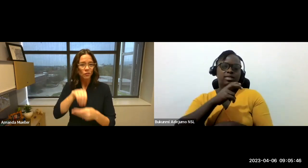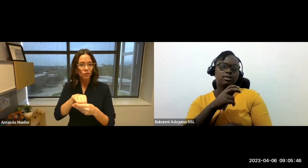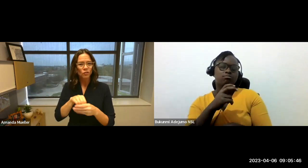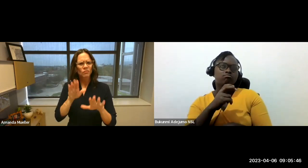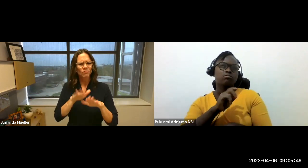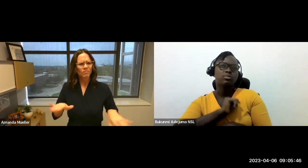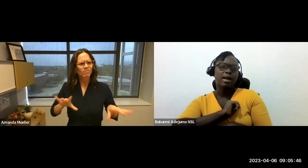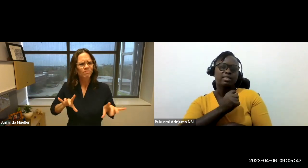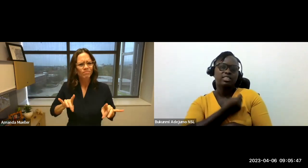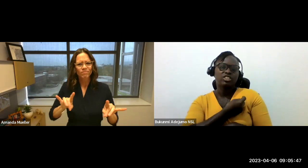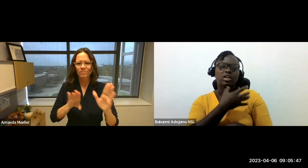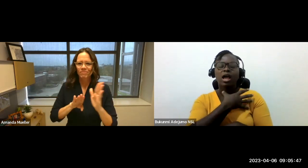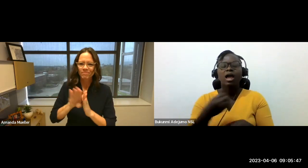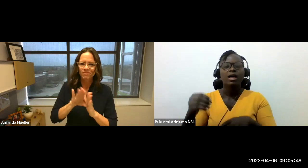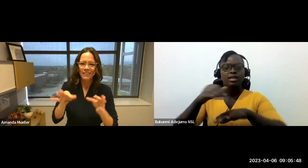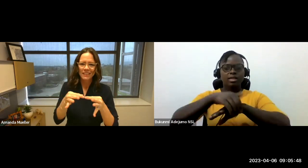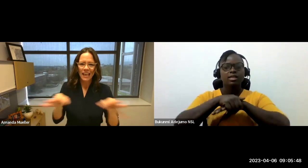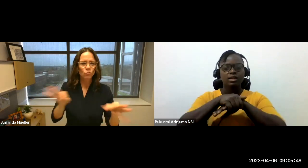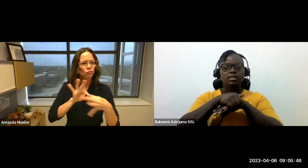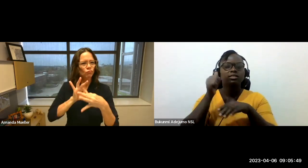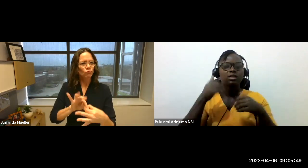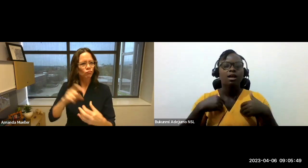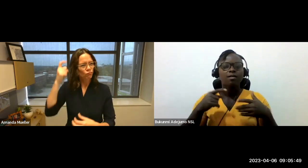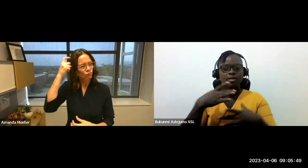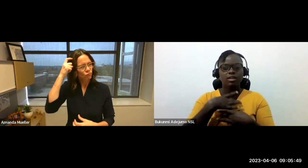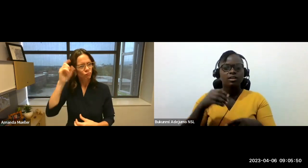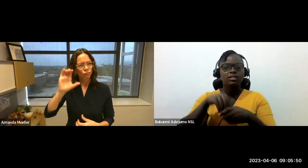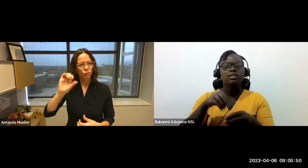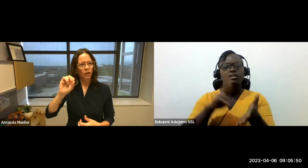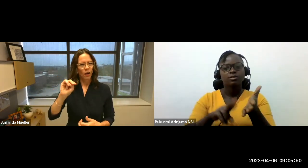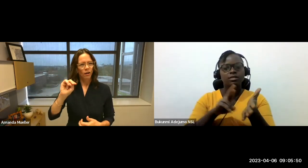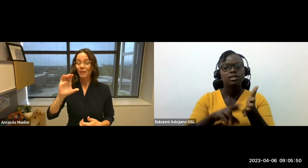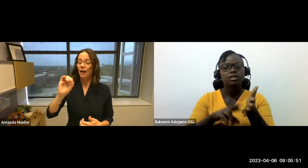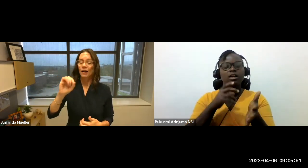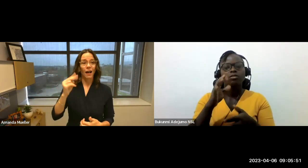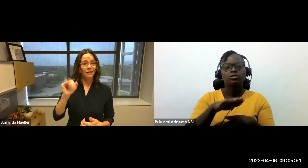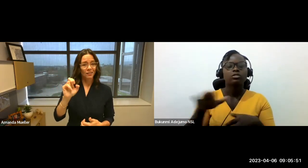and her research interests involves children and language acquisition, as it relates to cognition.